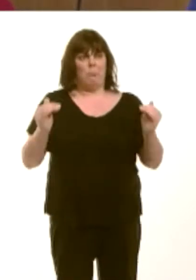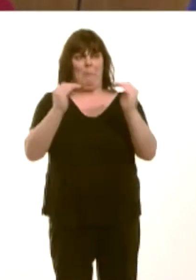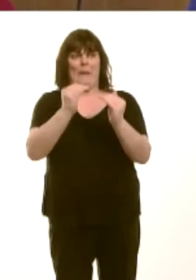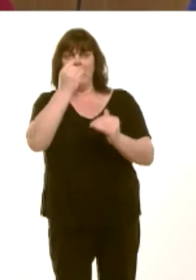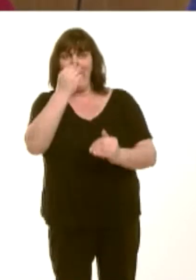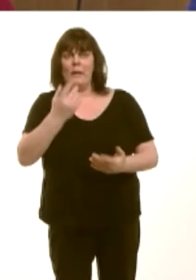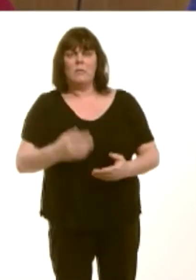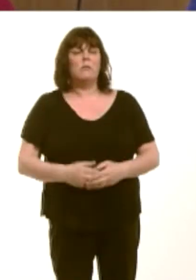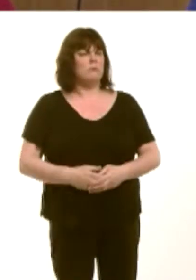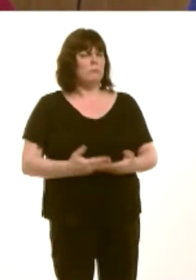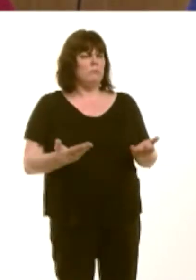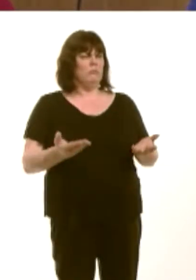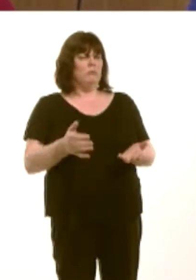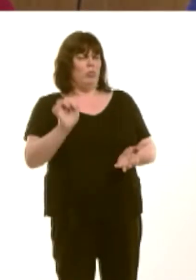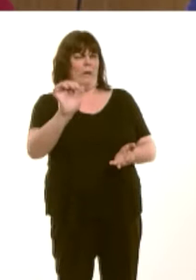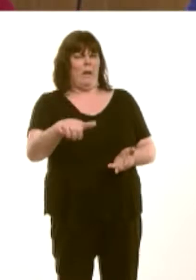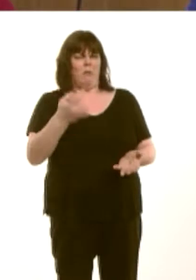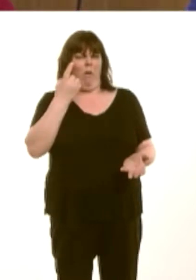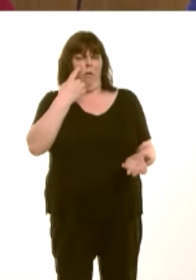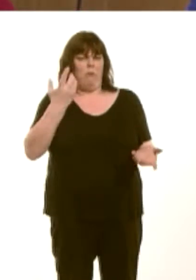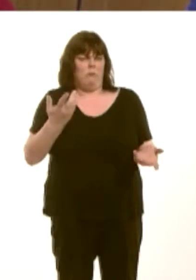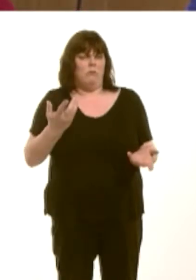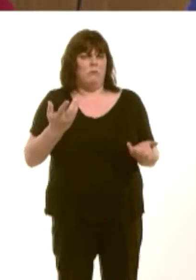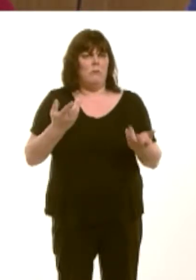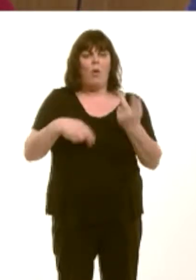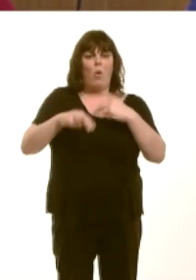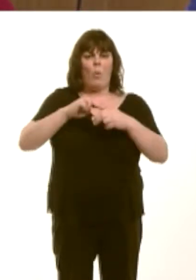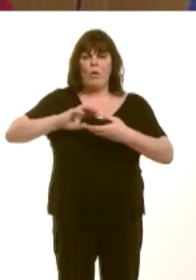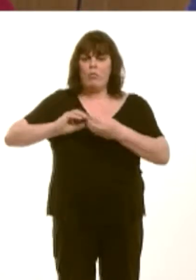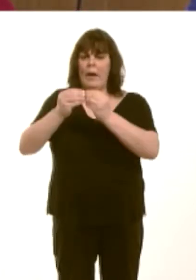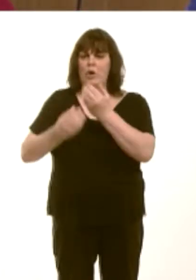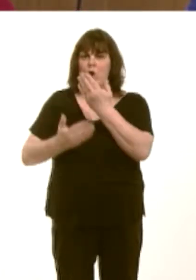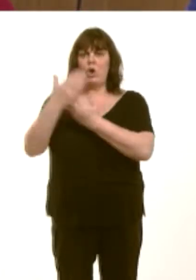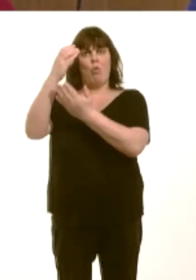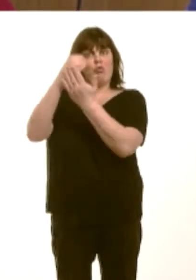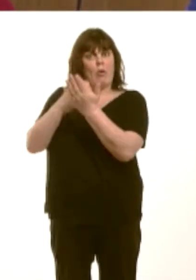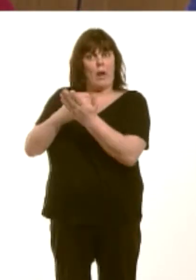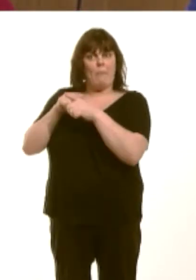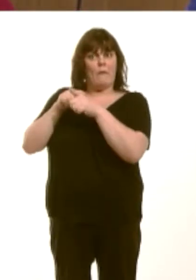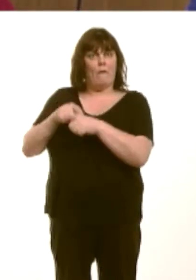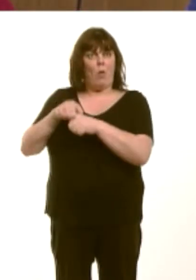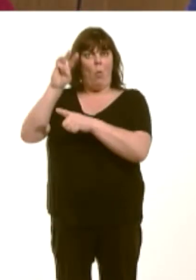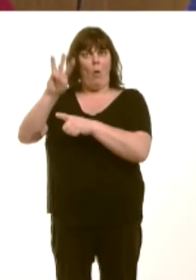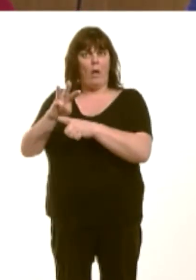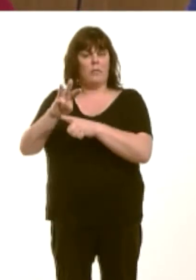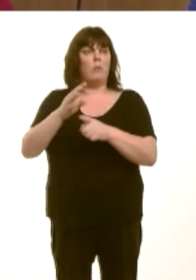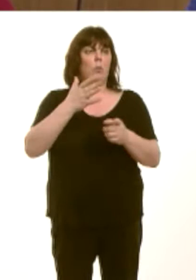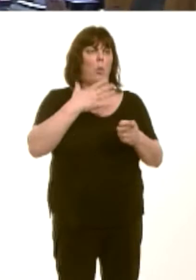You want me to make sure that, as we develop a new curriculum thatís most appropriate for Wales, we have the teachers trained to deliver that curriculum; that stands to reason.